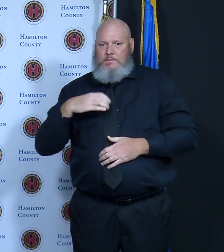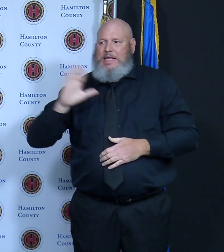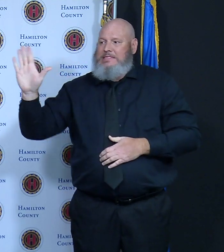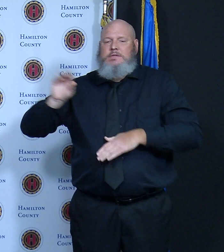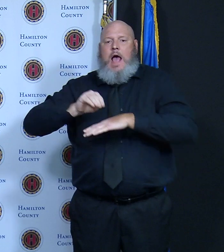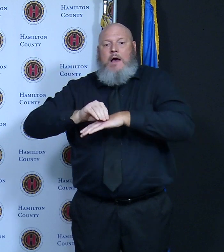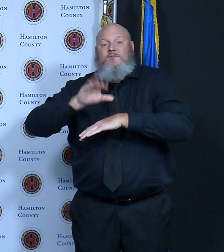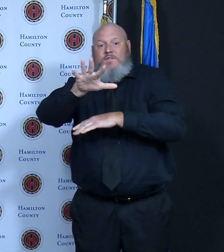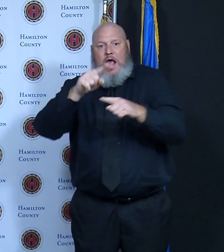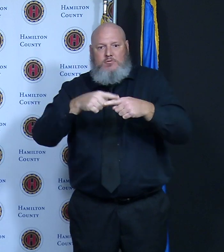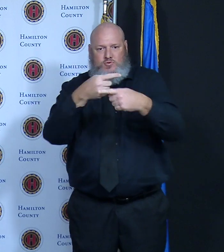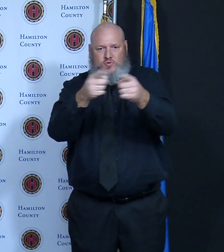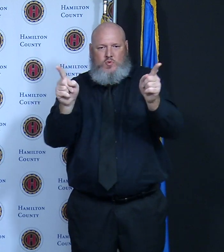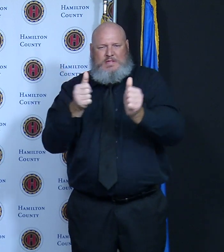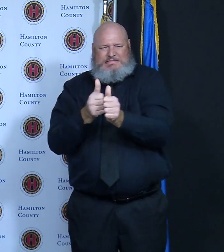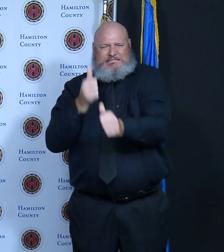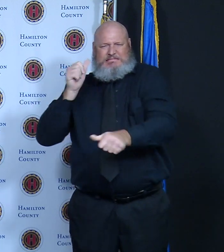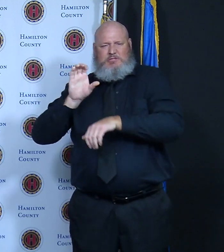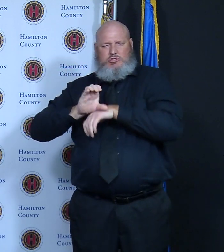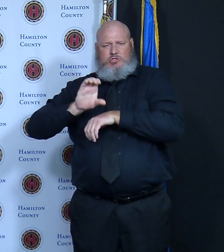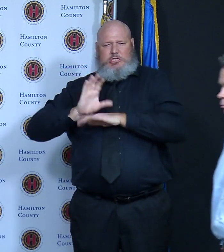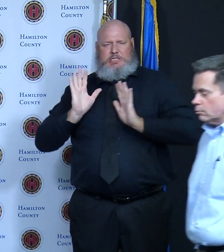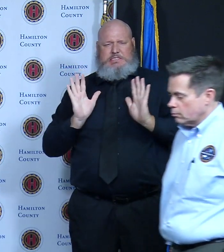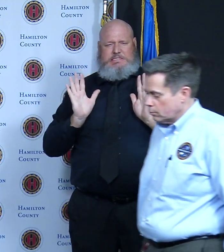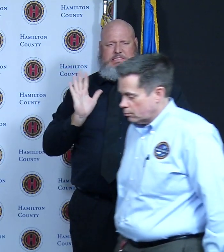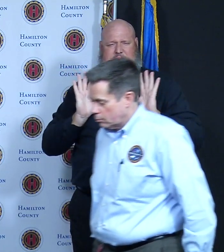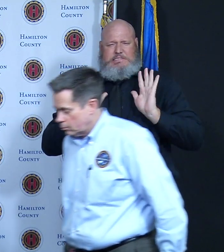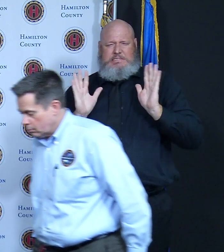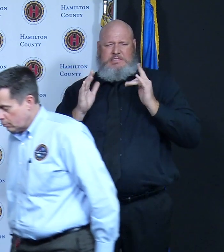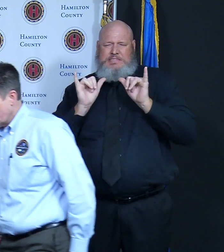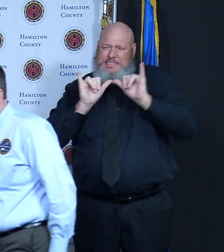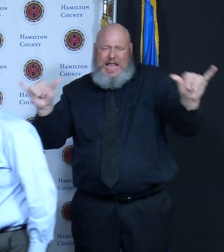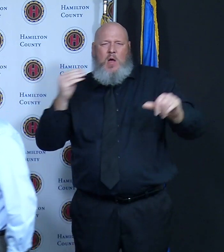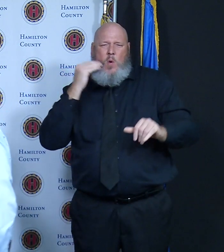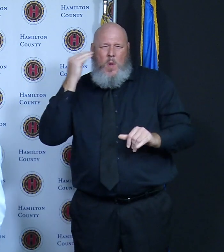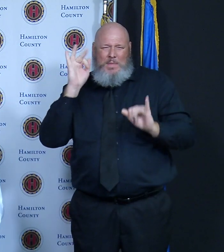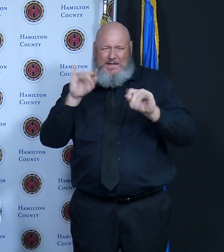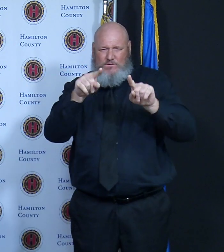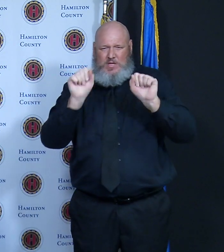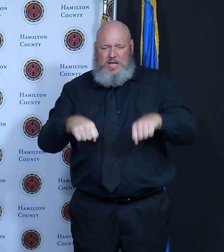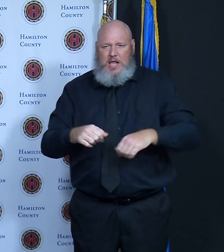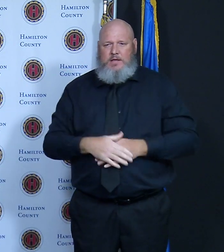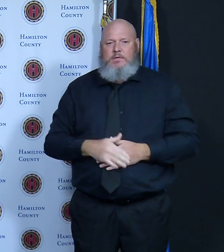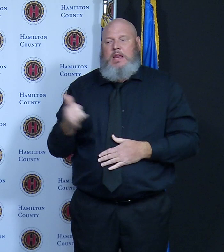Crosley News 5 asks what do you have to do to keep terrorism